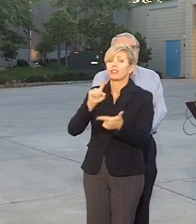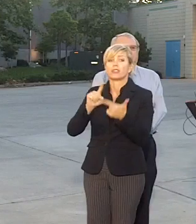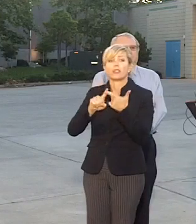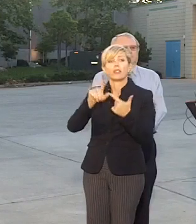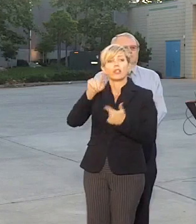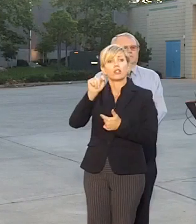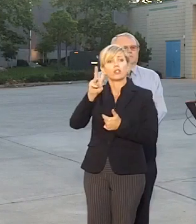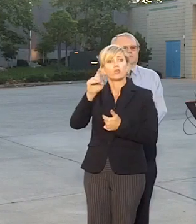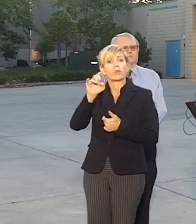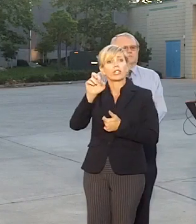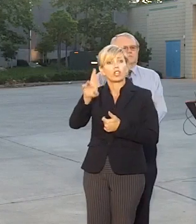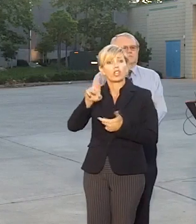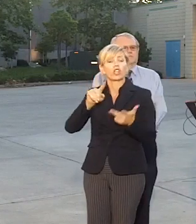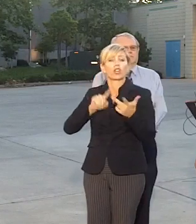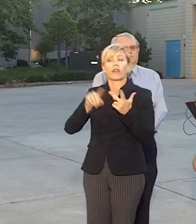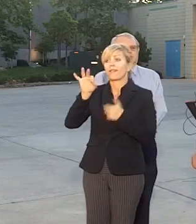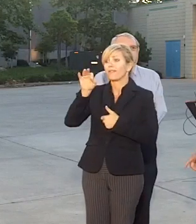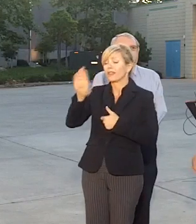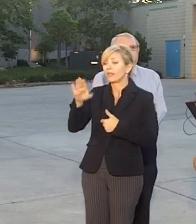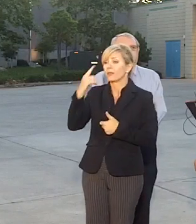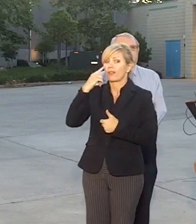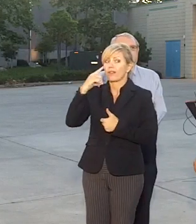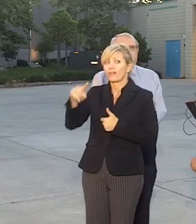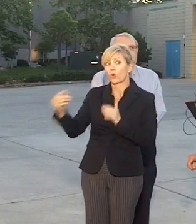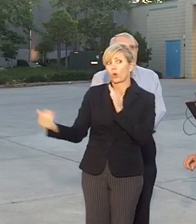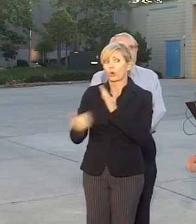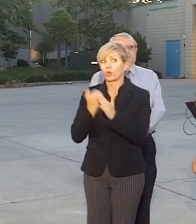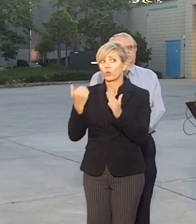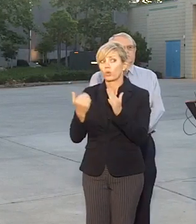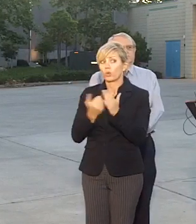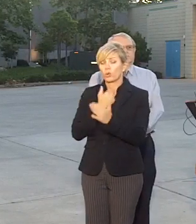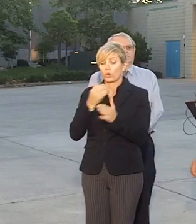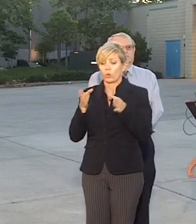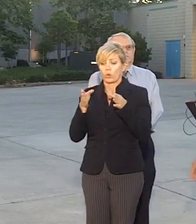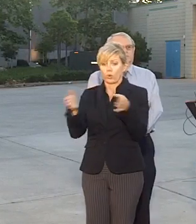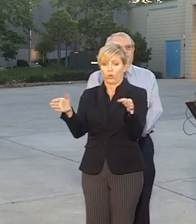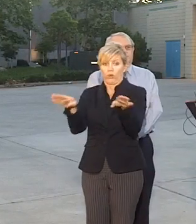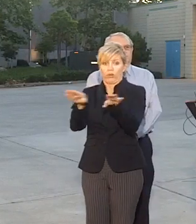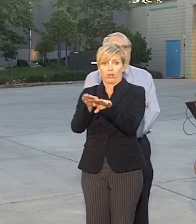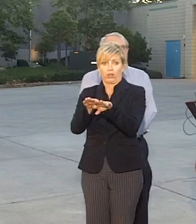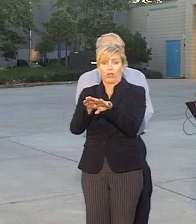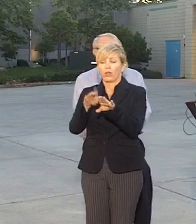on those traffic closures and i did have one update that the Dove library is not open to the